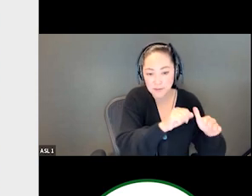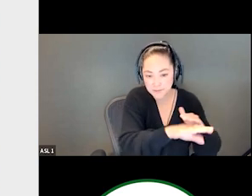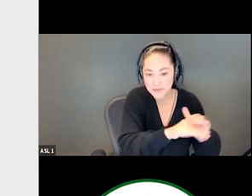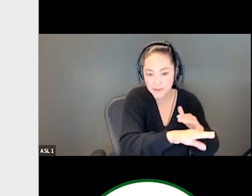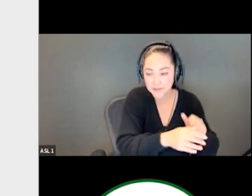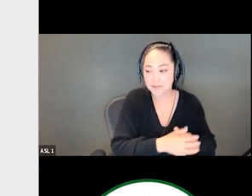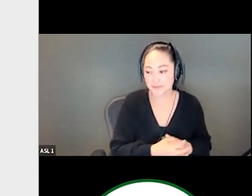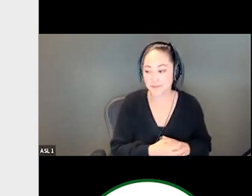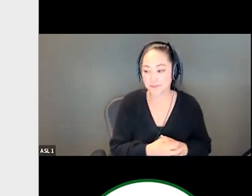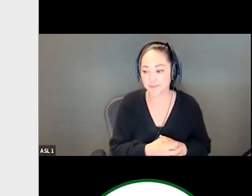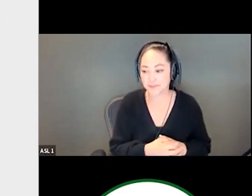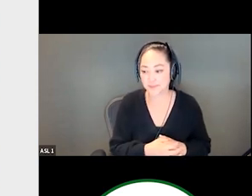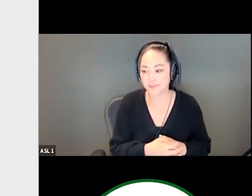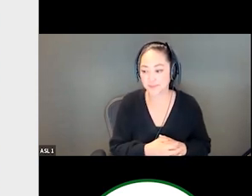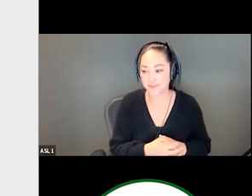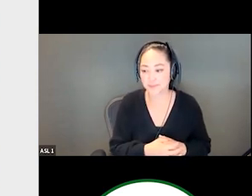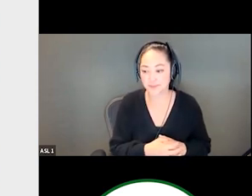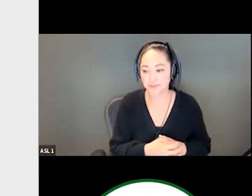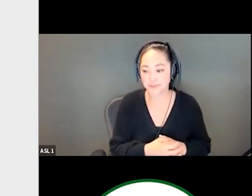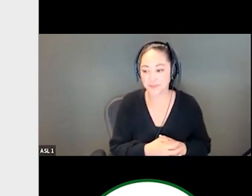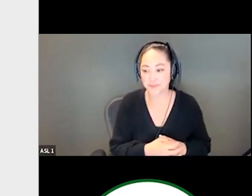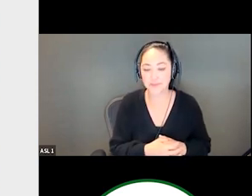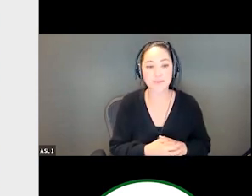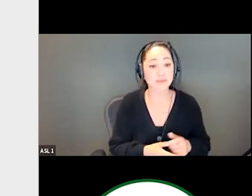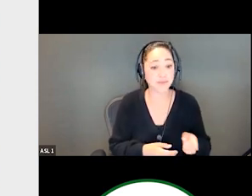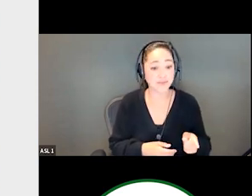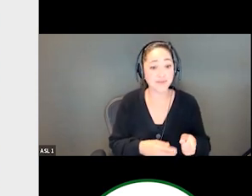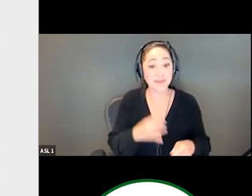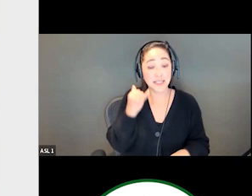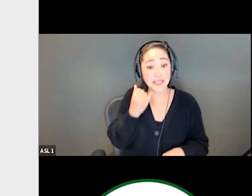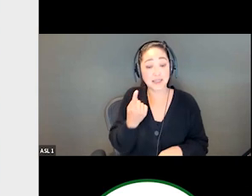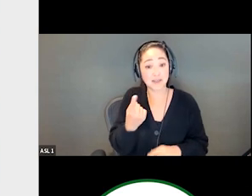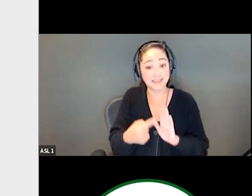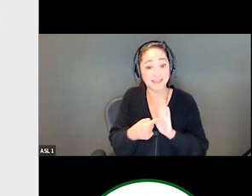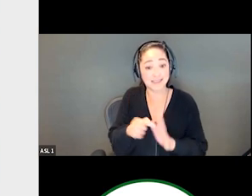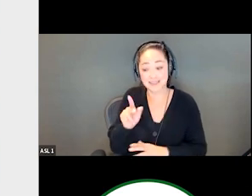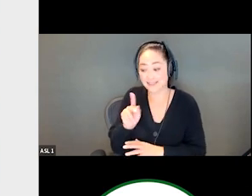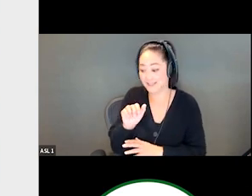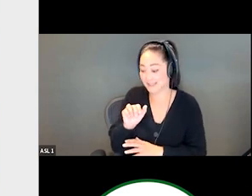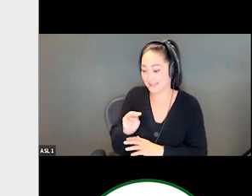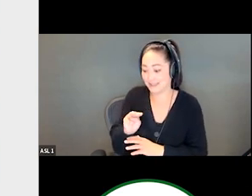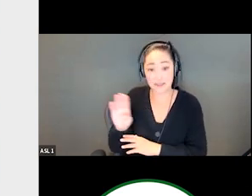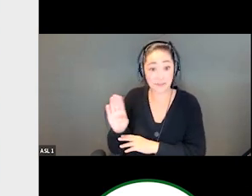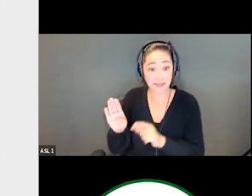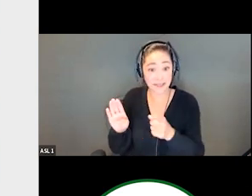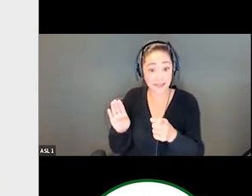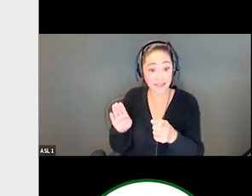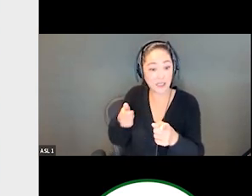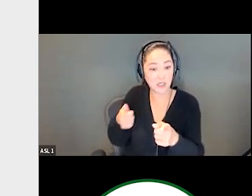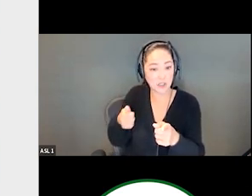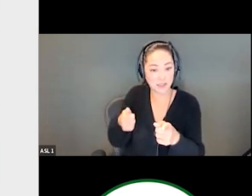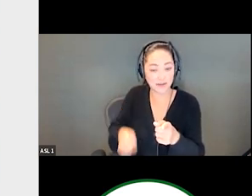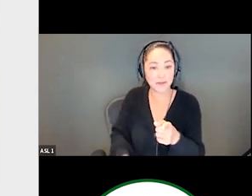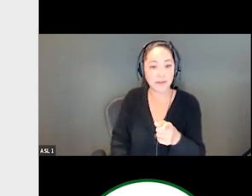If I take a can be for example, she is an adept of a Cartes wheelchairs but it's also